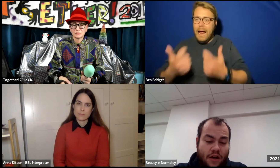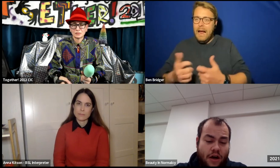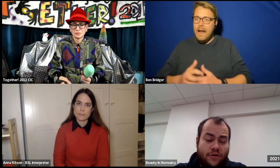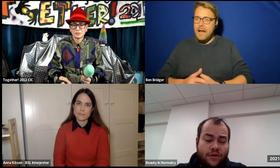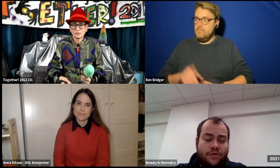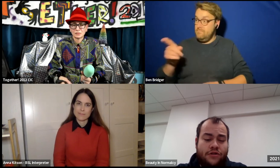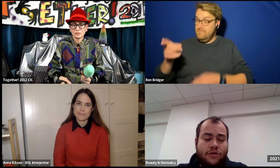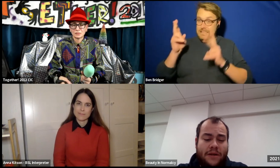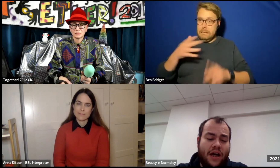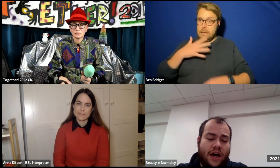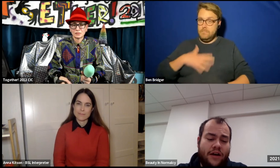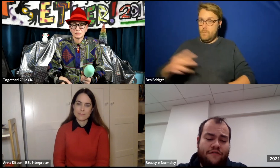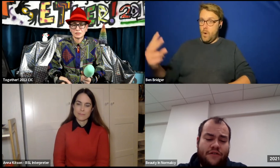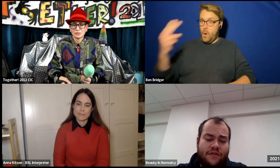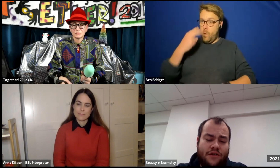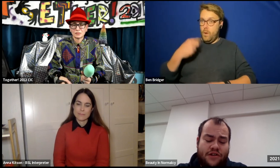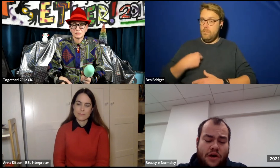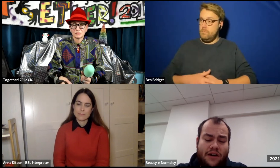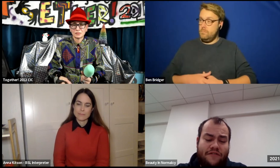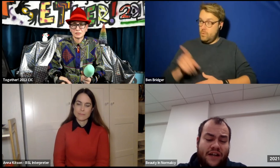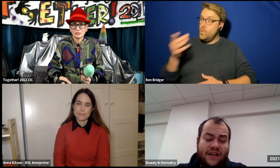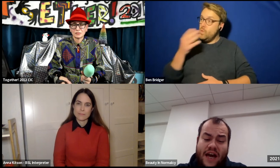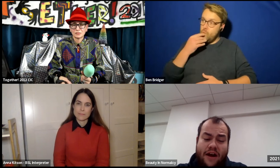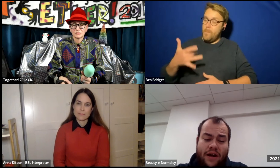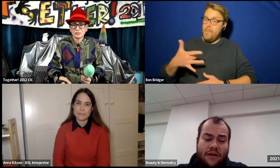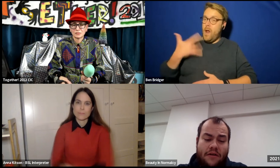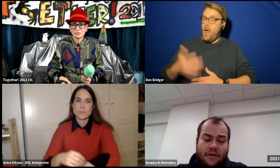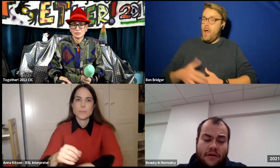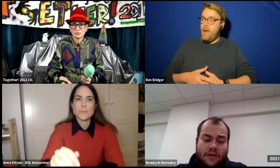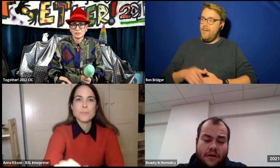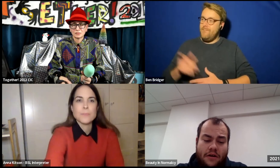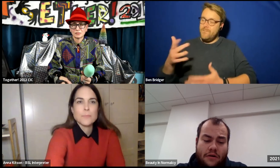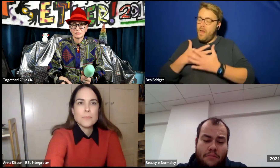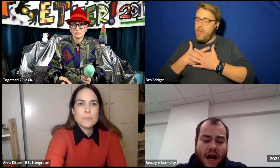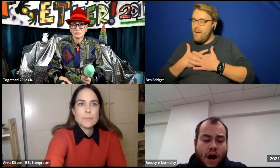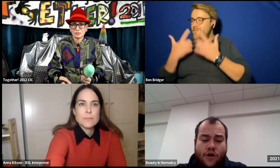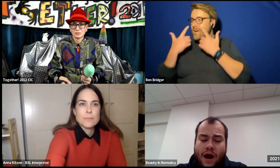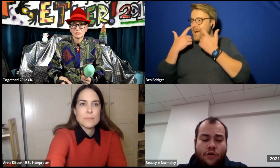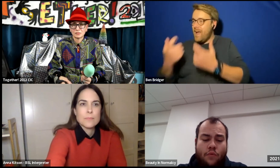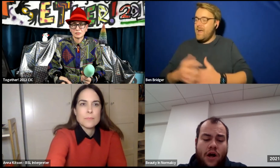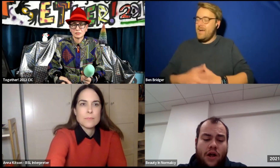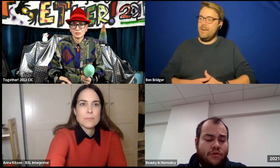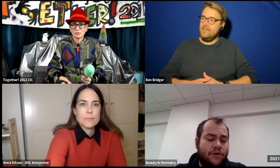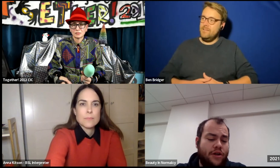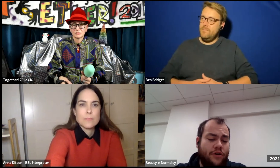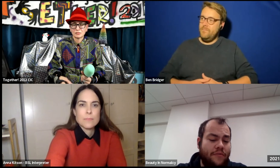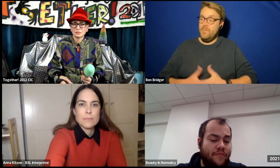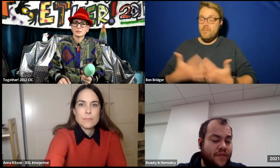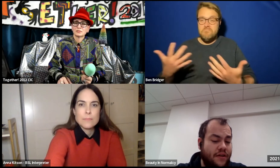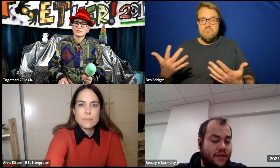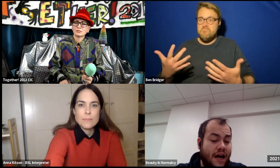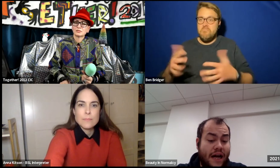only used to be alive, so loving and caring, but oh how the world broke you